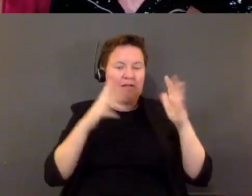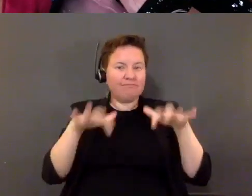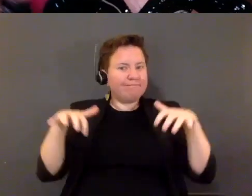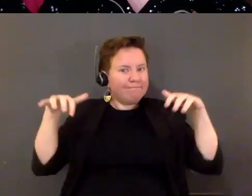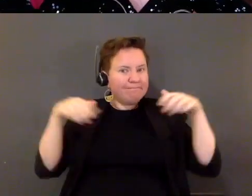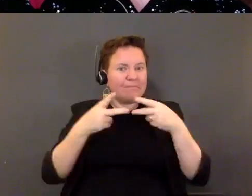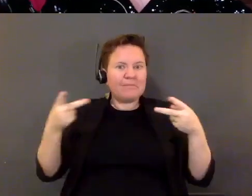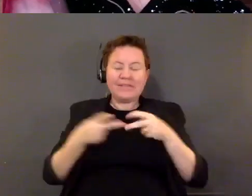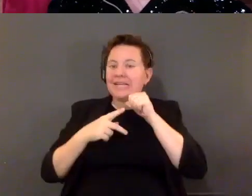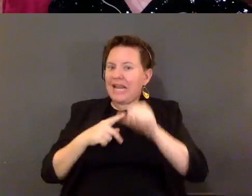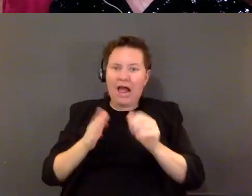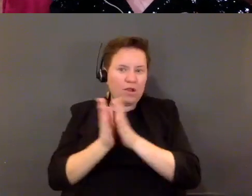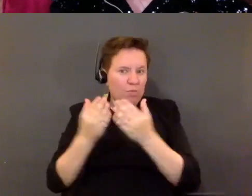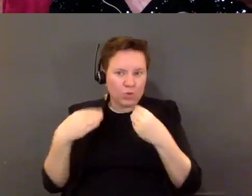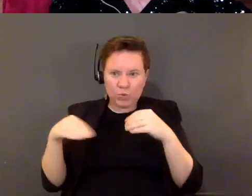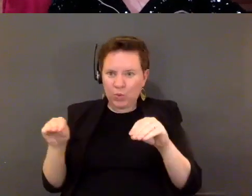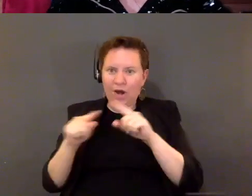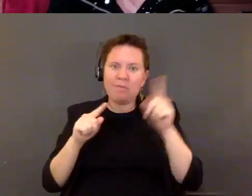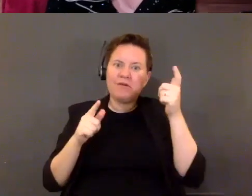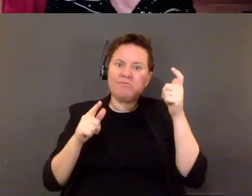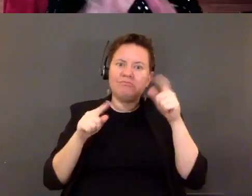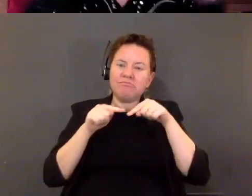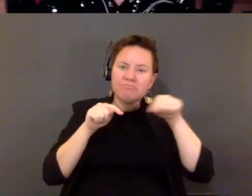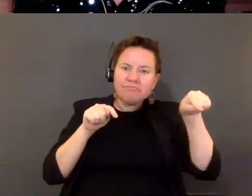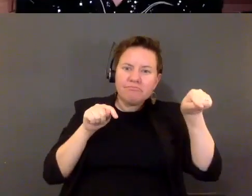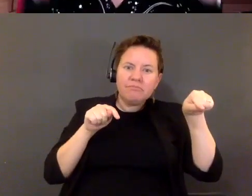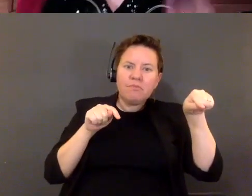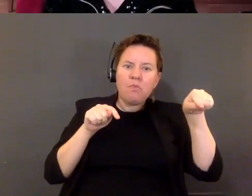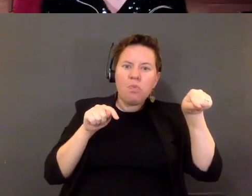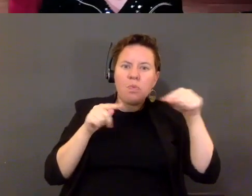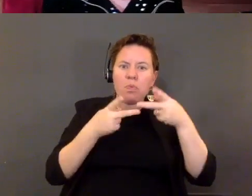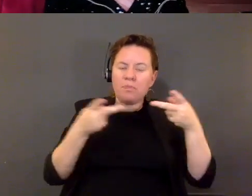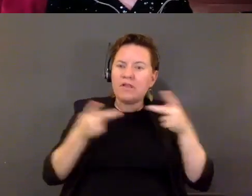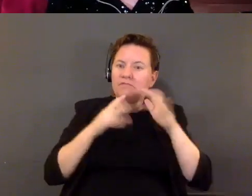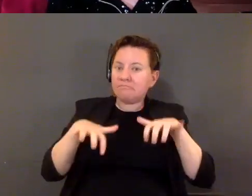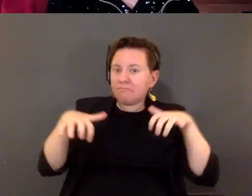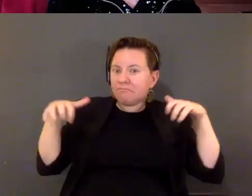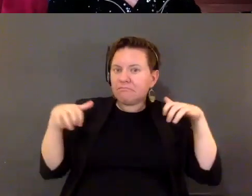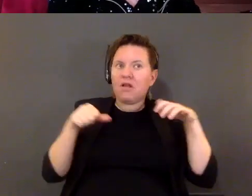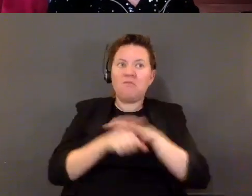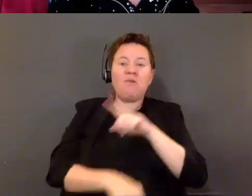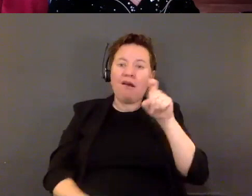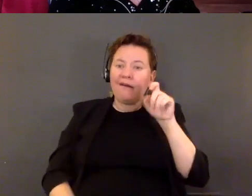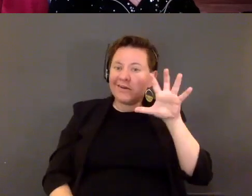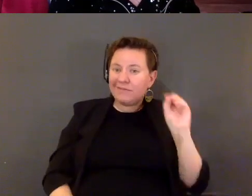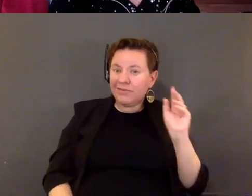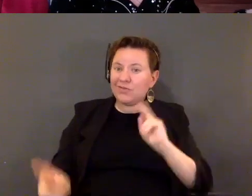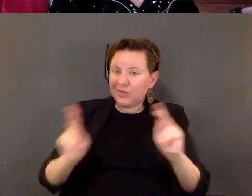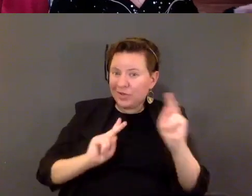at the bookstore and a venue that fit that could accommodated 150 people but then